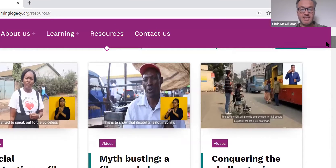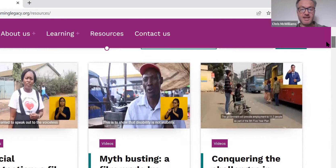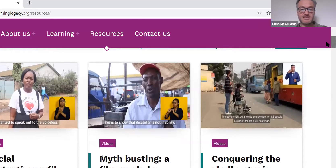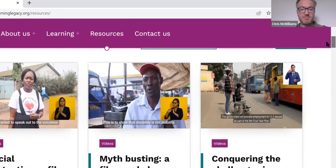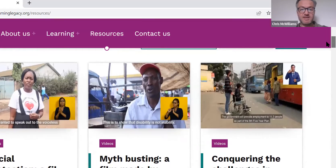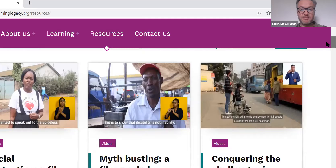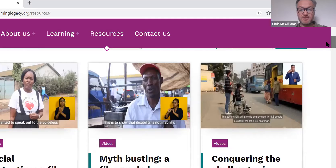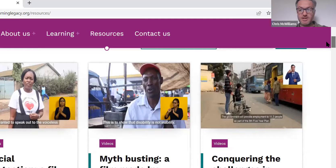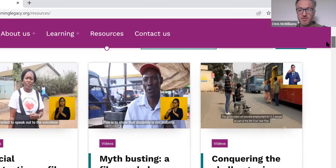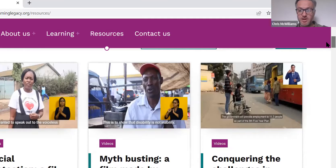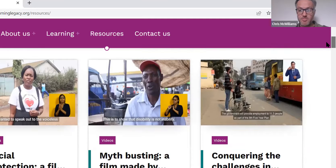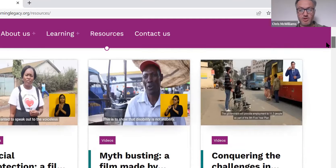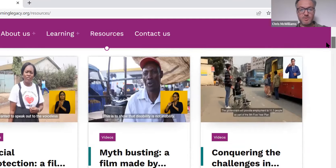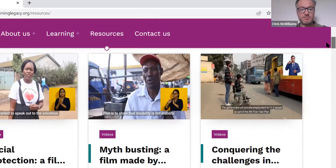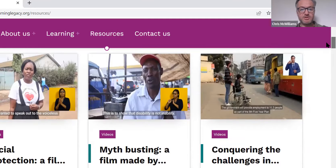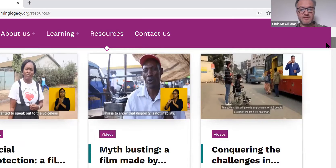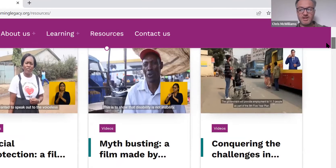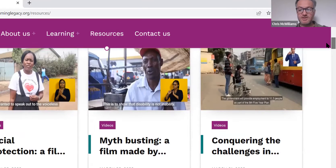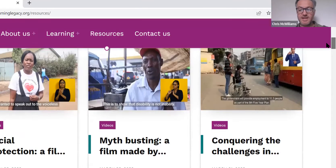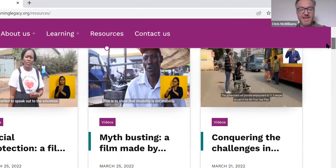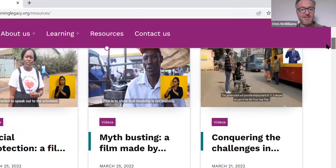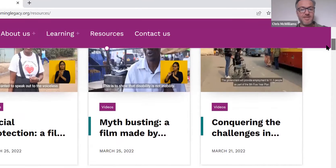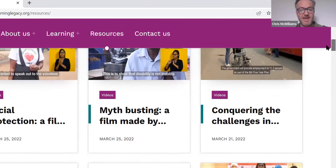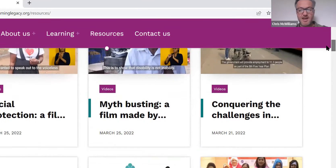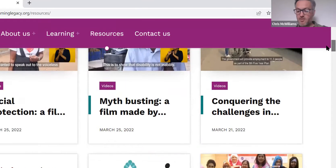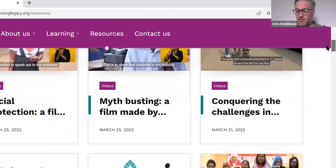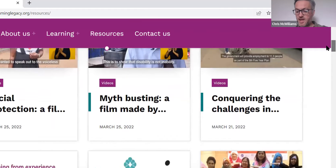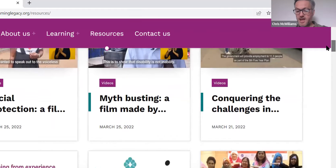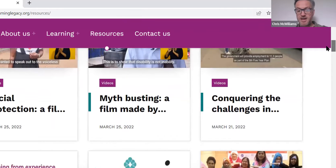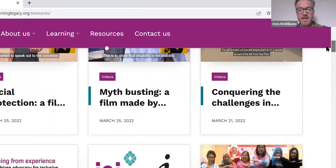and the NCPWP career portal to produce videos. They are on there.